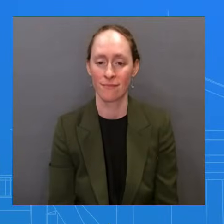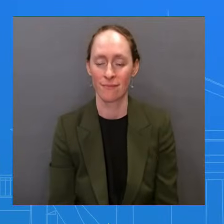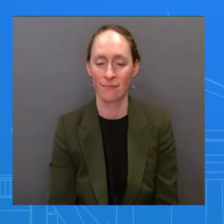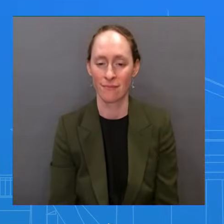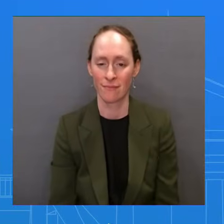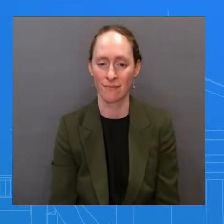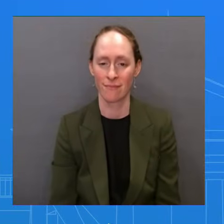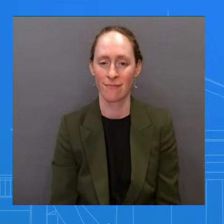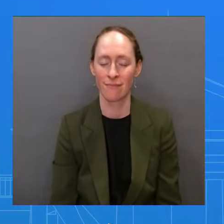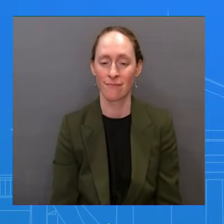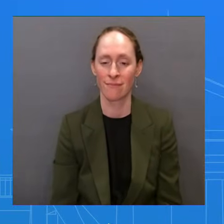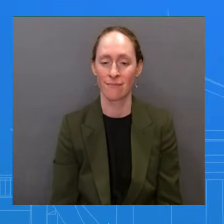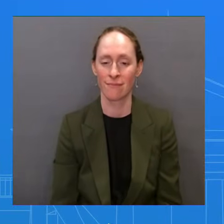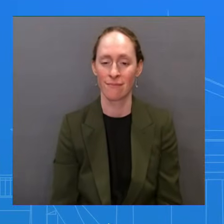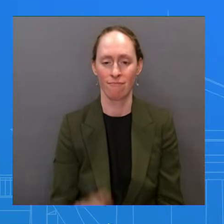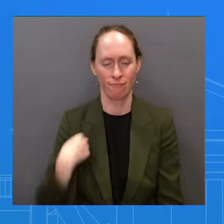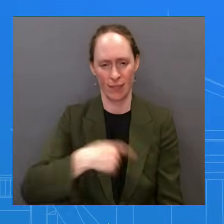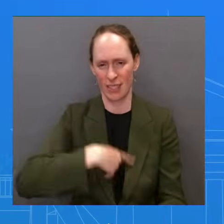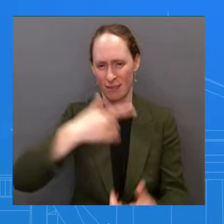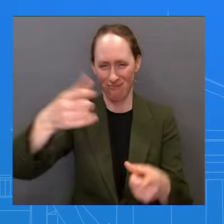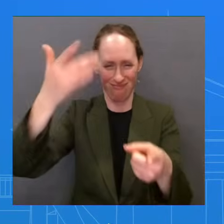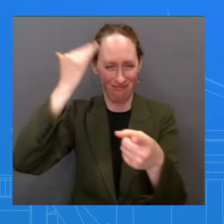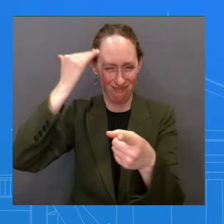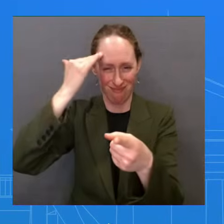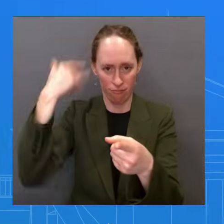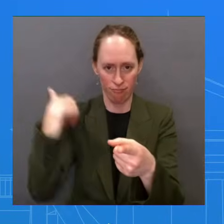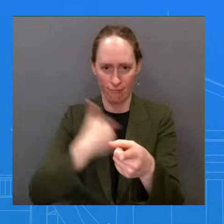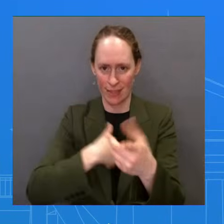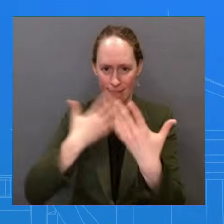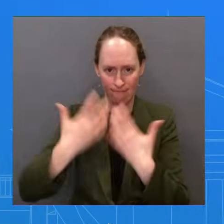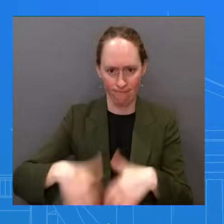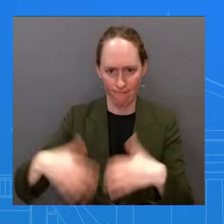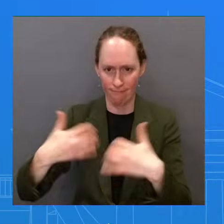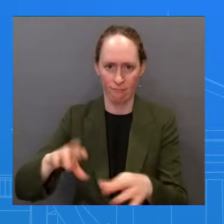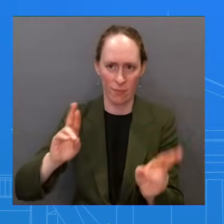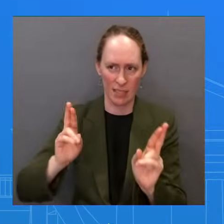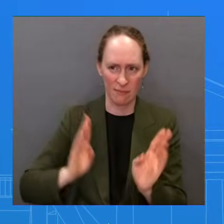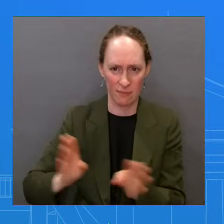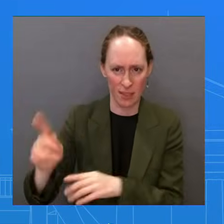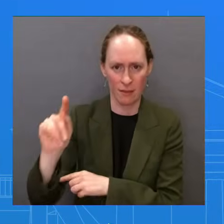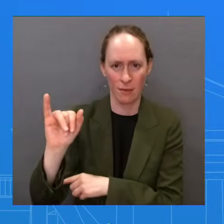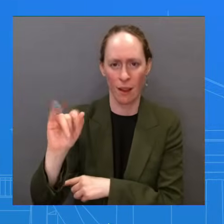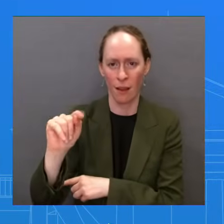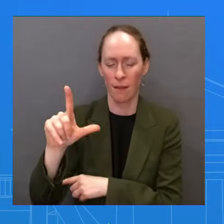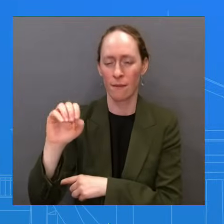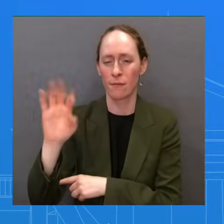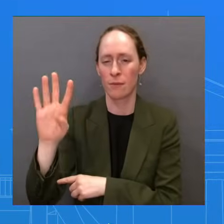DHS as well, on what they're -- they had a press conference to lay out what that's going to look like.